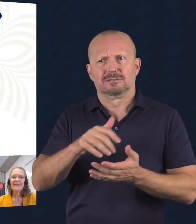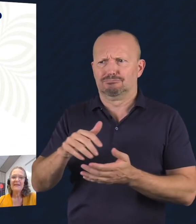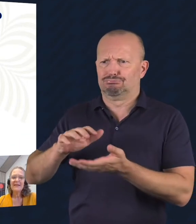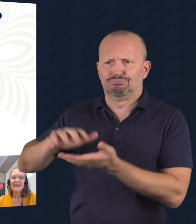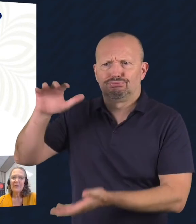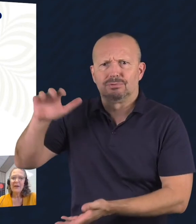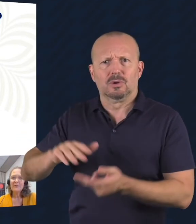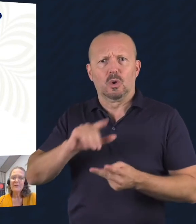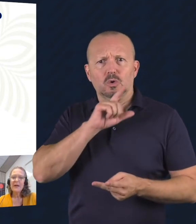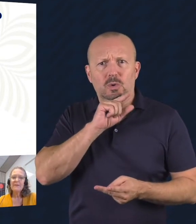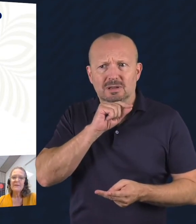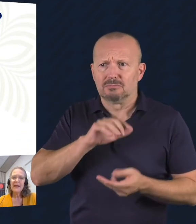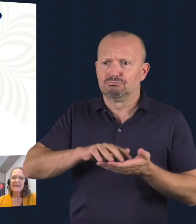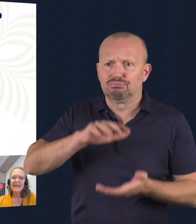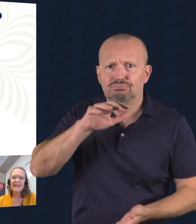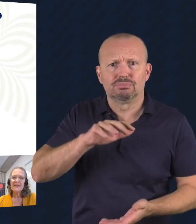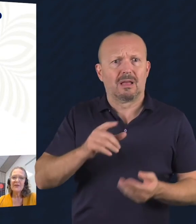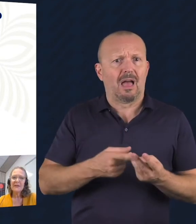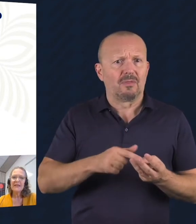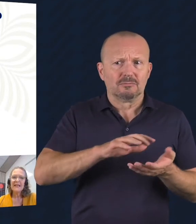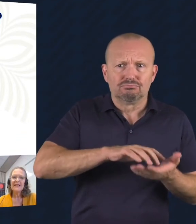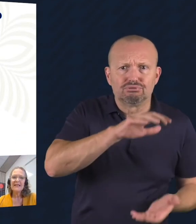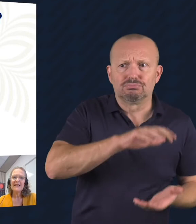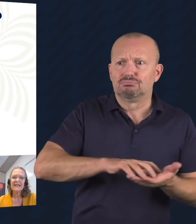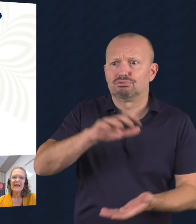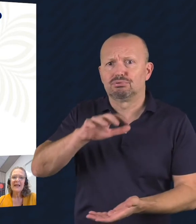we have all the papers past data, Twitter data sets.